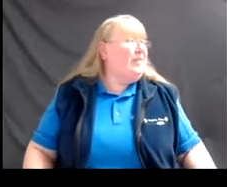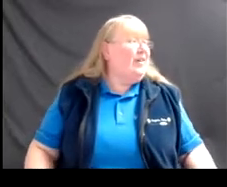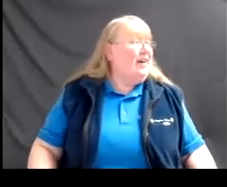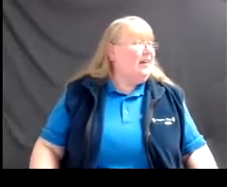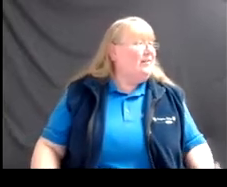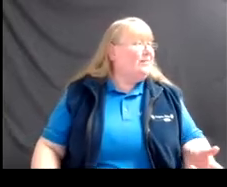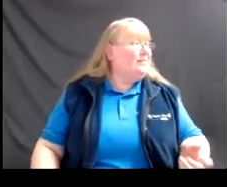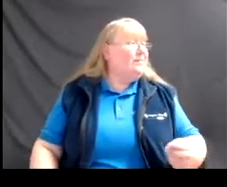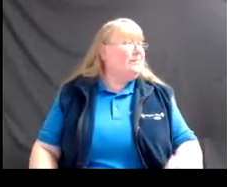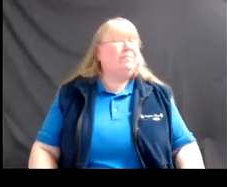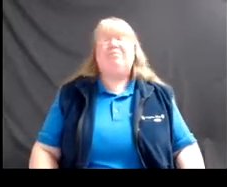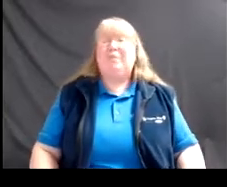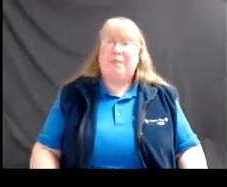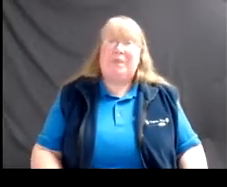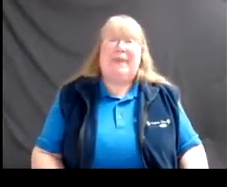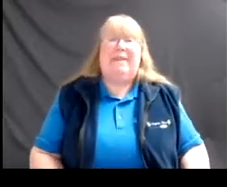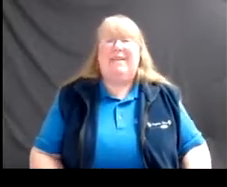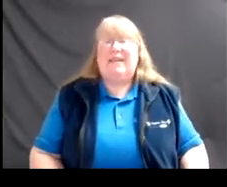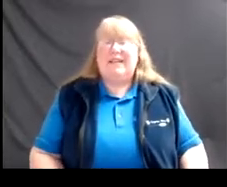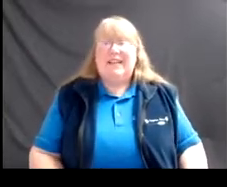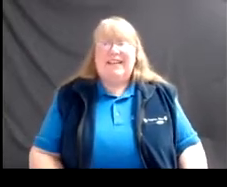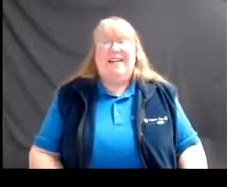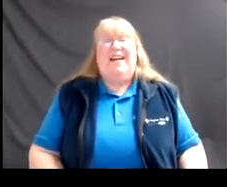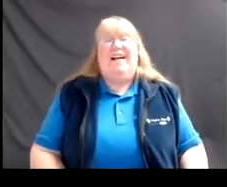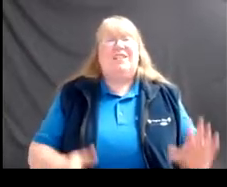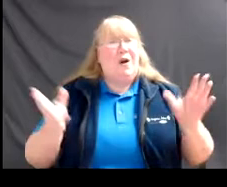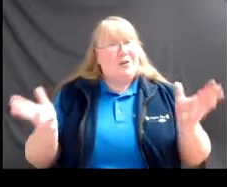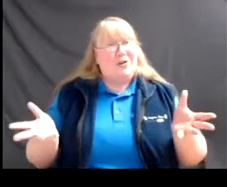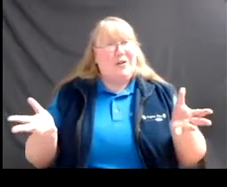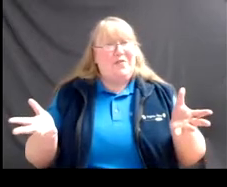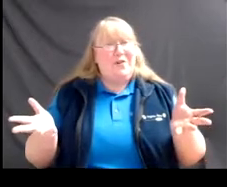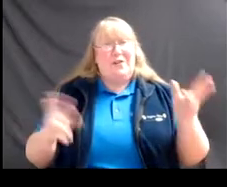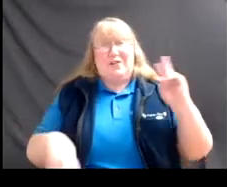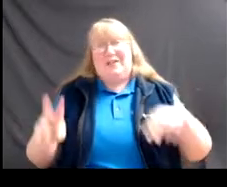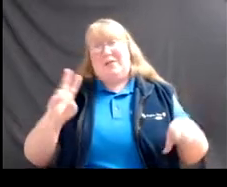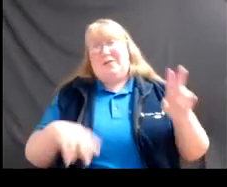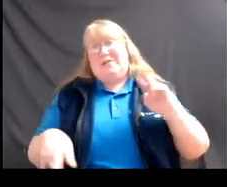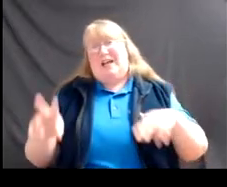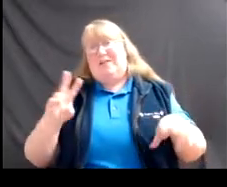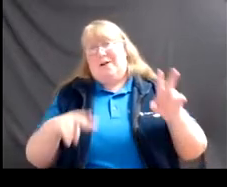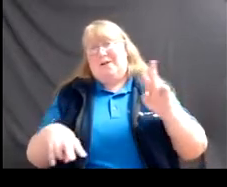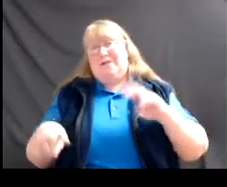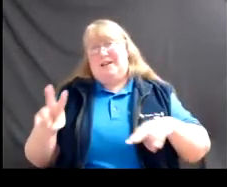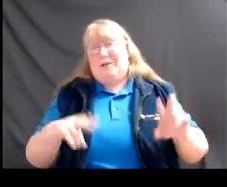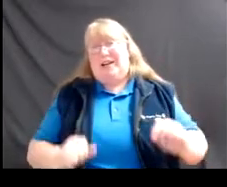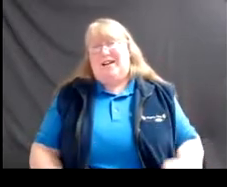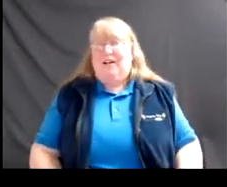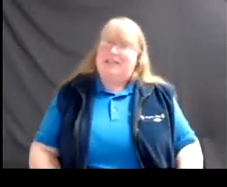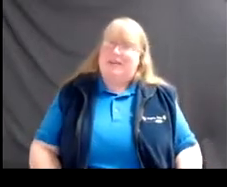Okay. So, I am sure some folks looked at those telephone and other technologies and